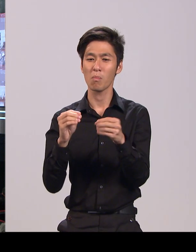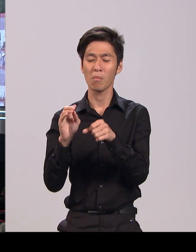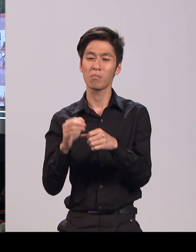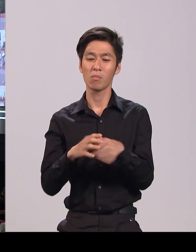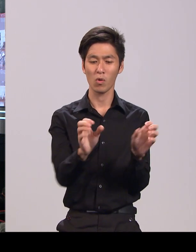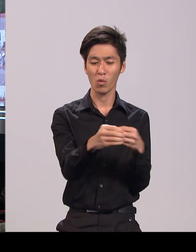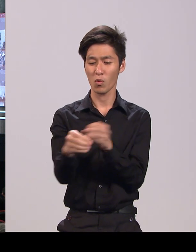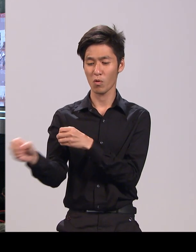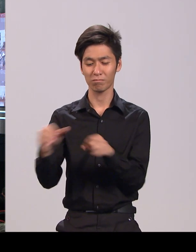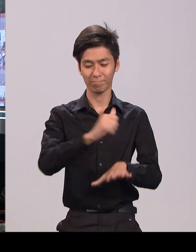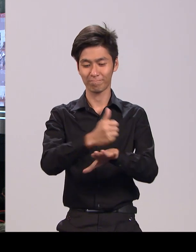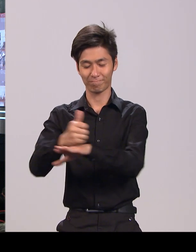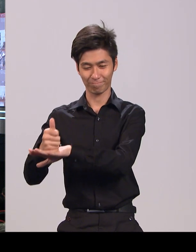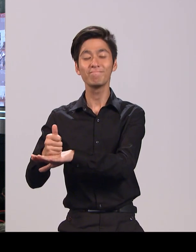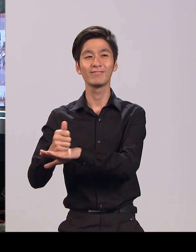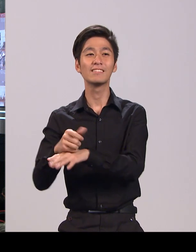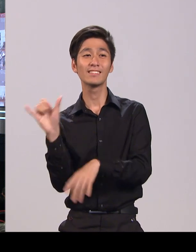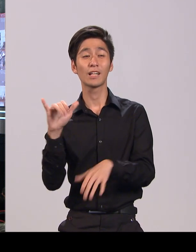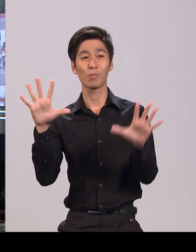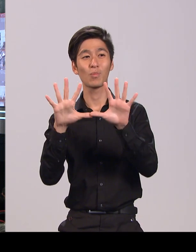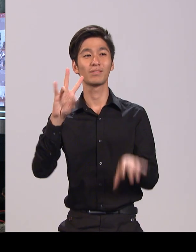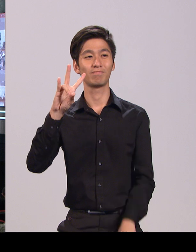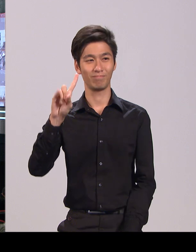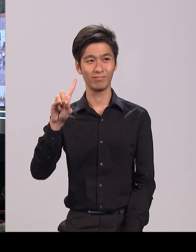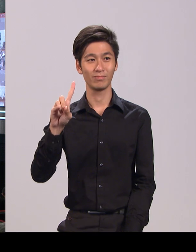All over the island, we'll be well connected.